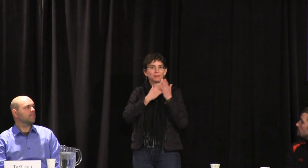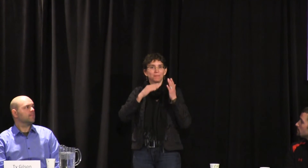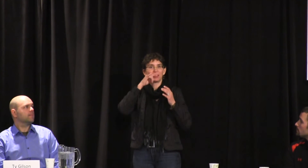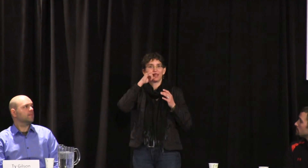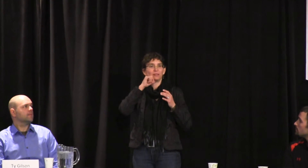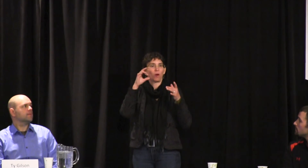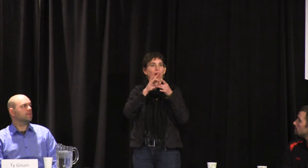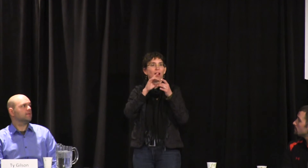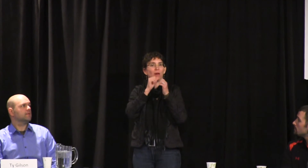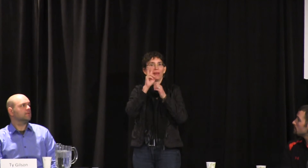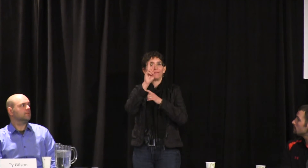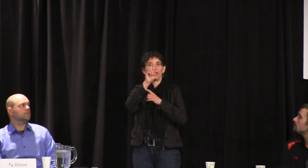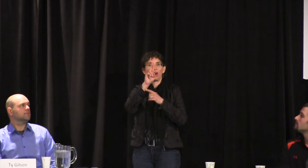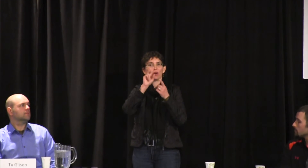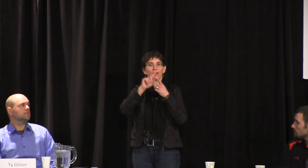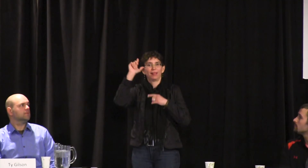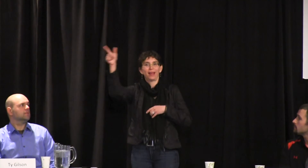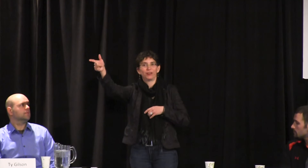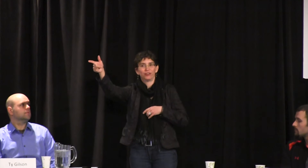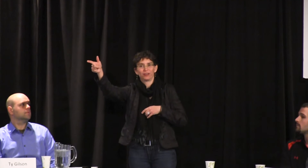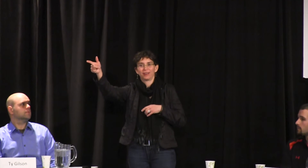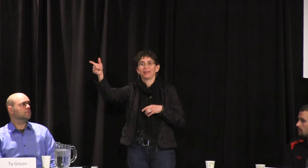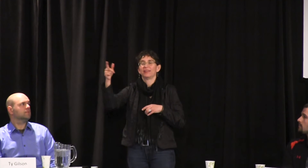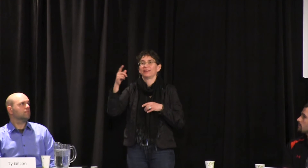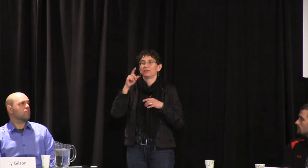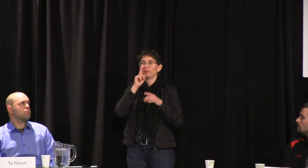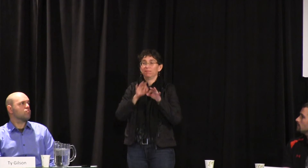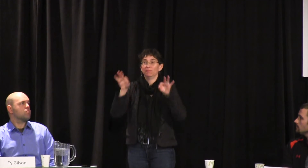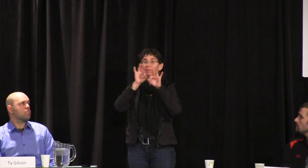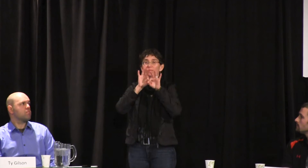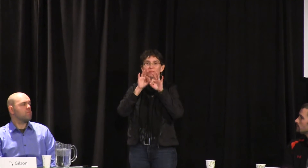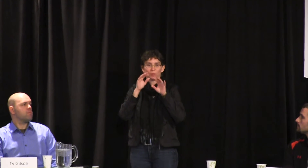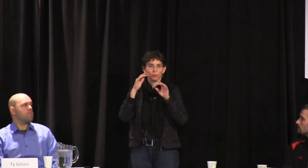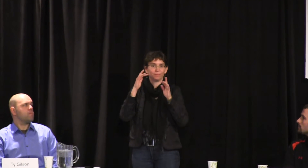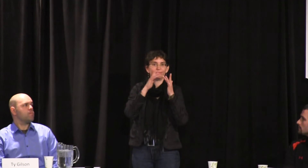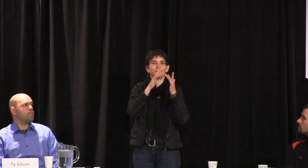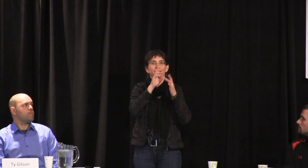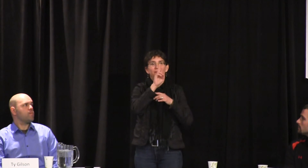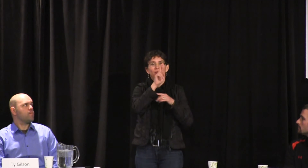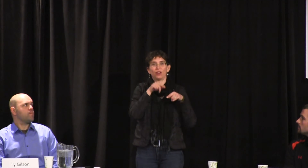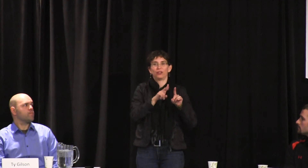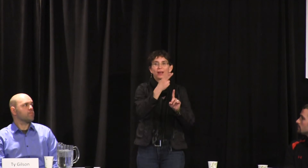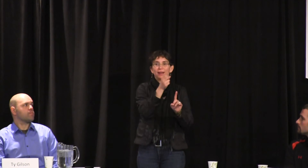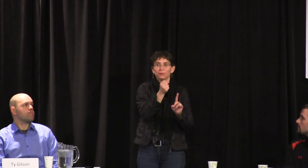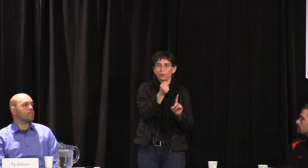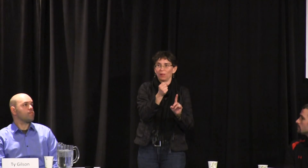And we ask because sometimes kids aren't connected to vocational rehabilitation until later.